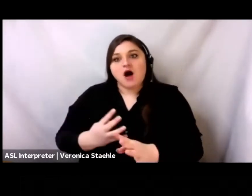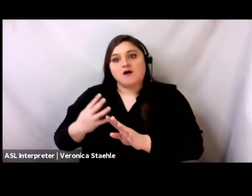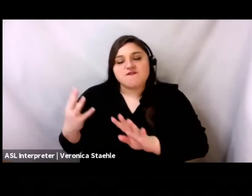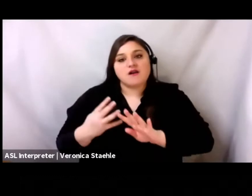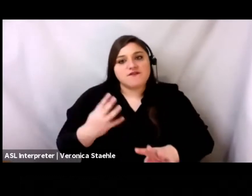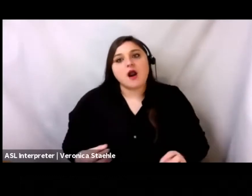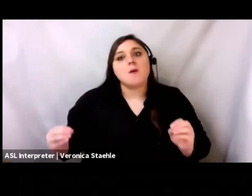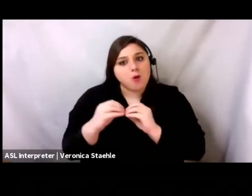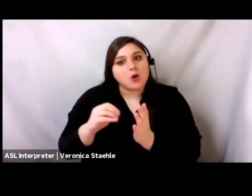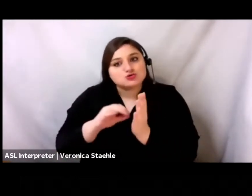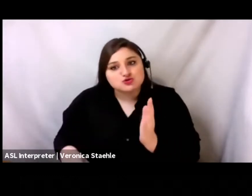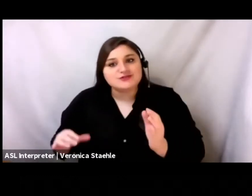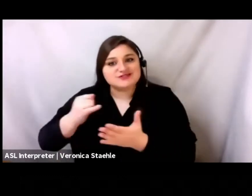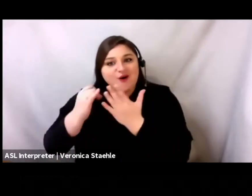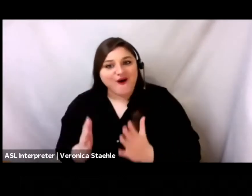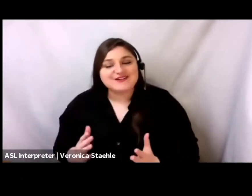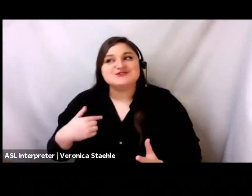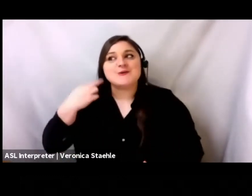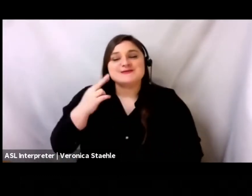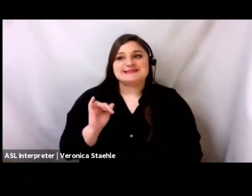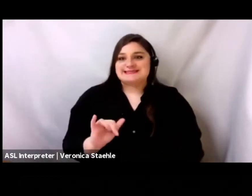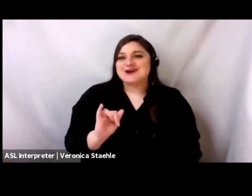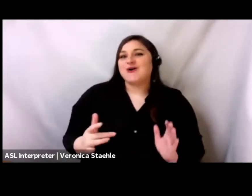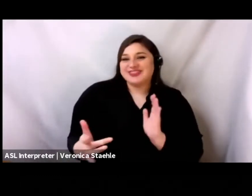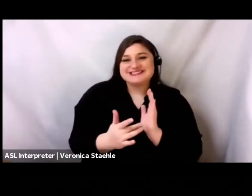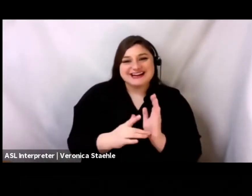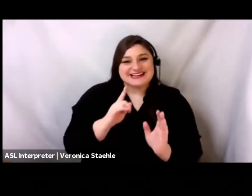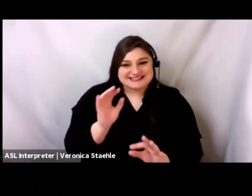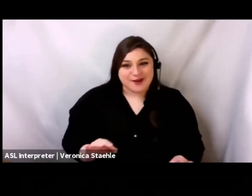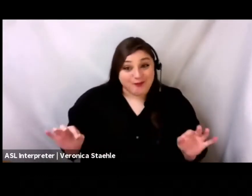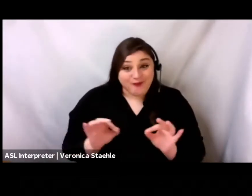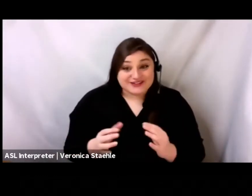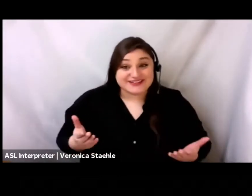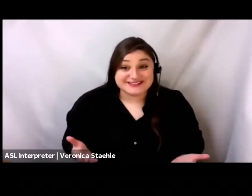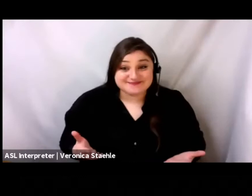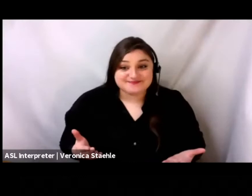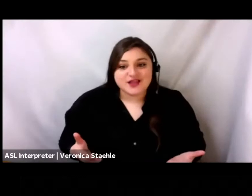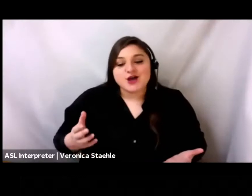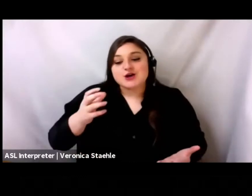and I think that the extraordinary staff at BAX dove in to make it work